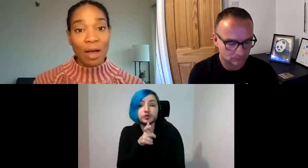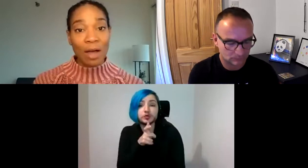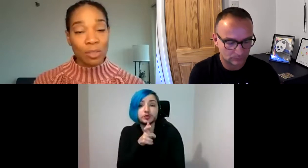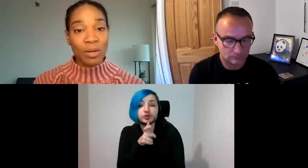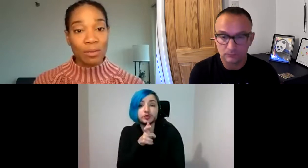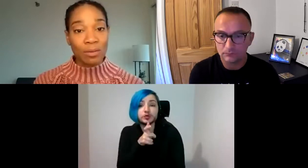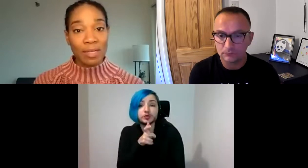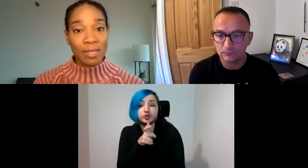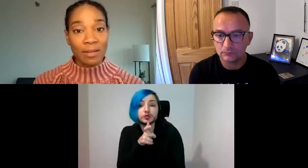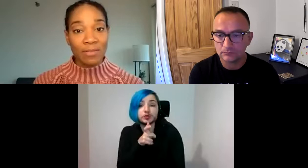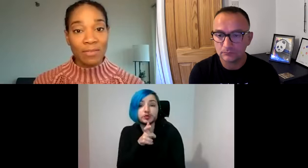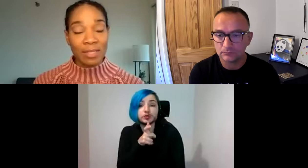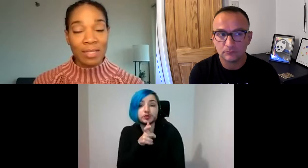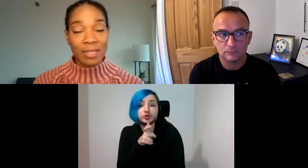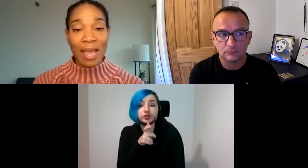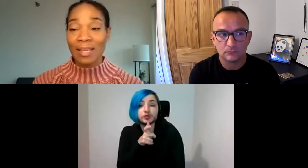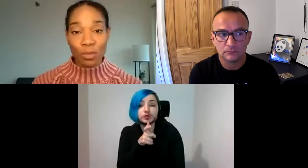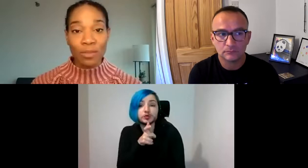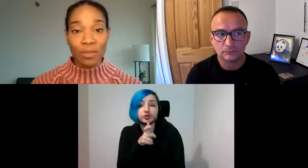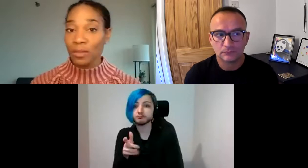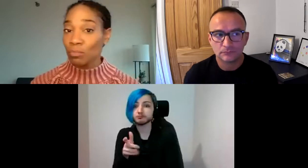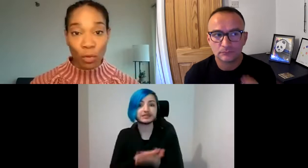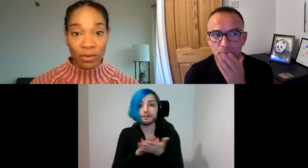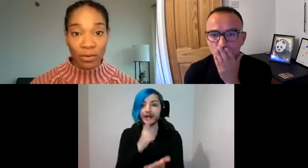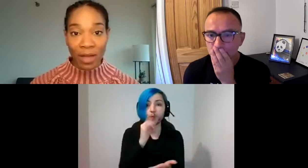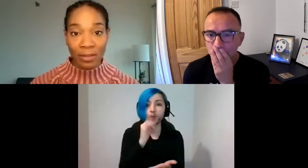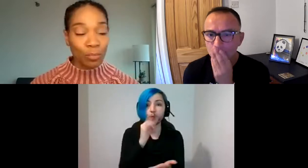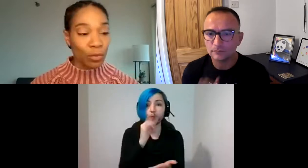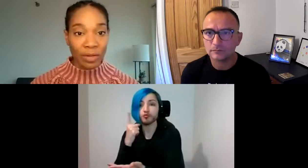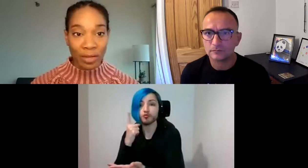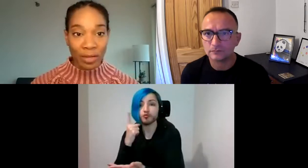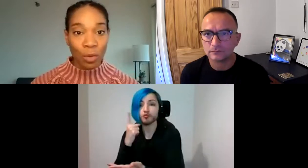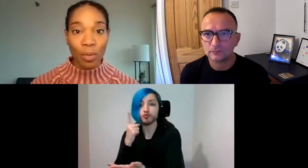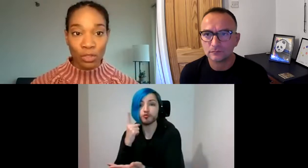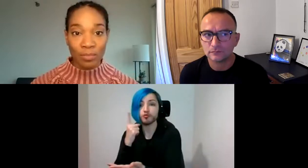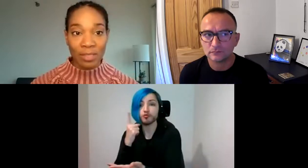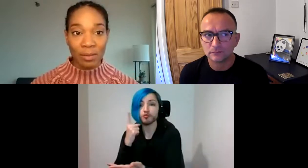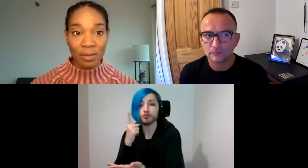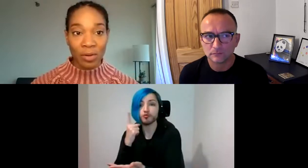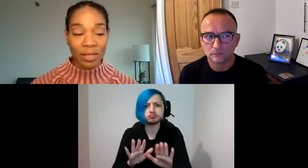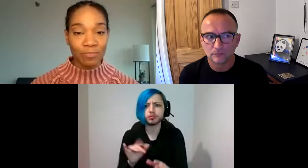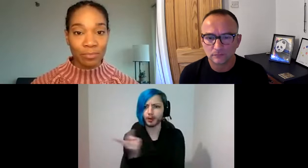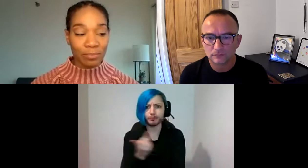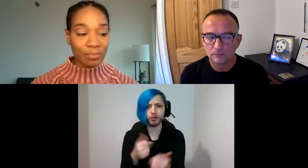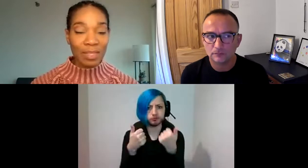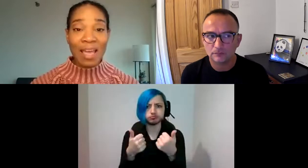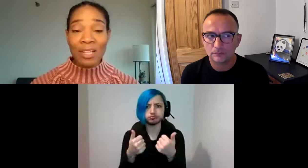those not part of our community please don't assume again that we all identify the same way, it's not